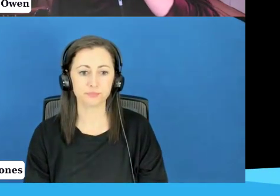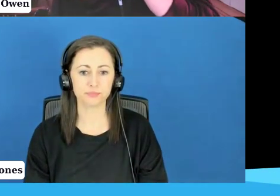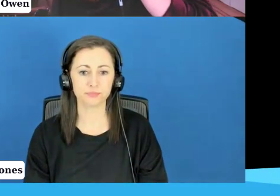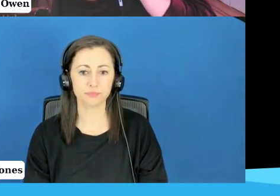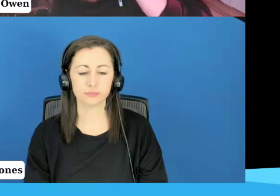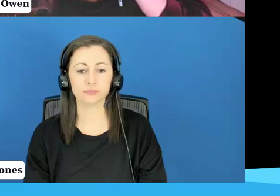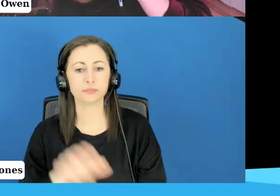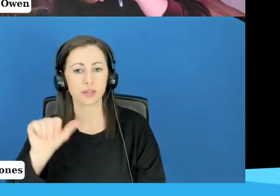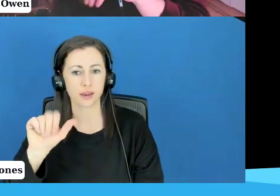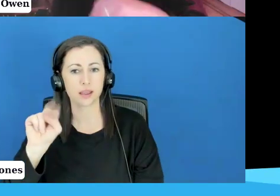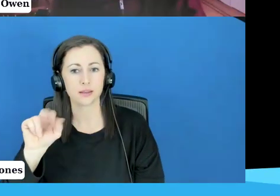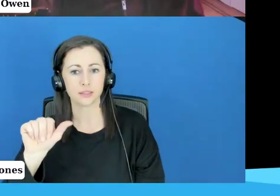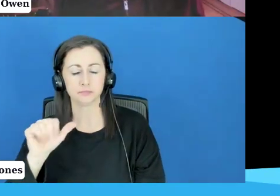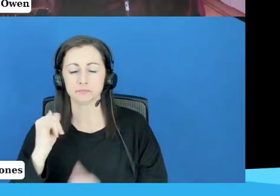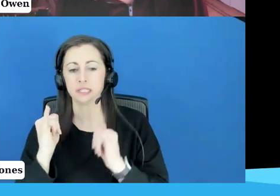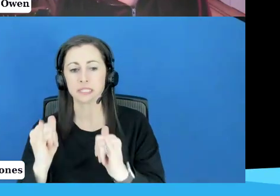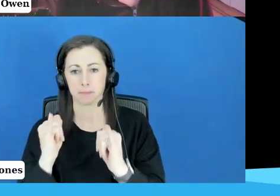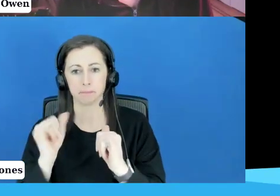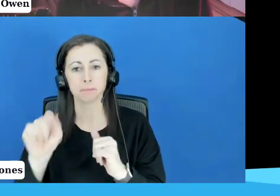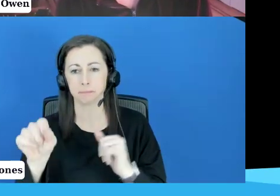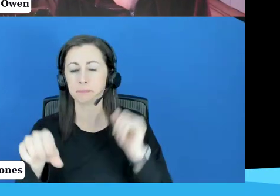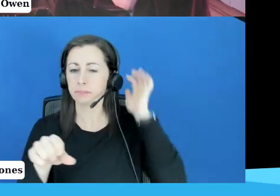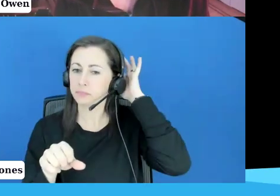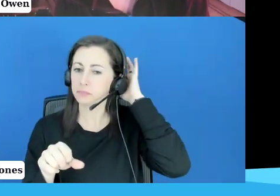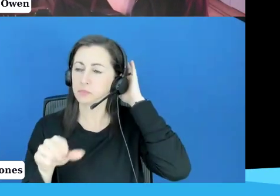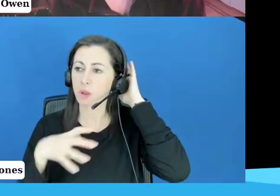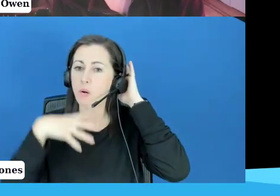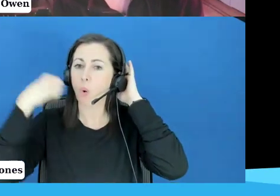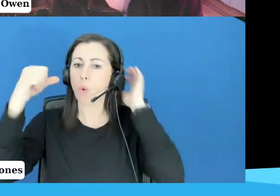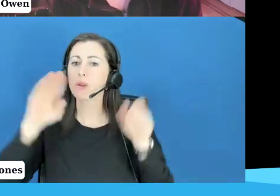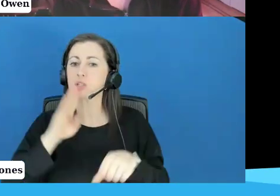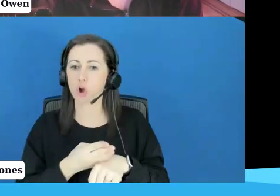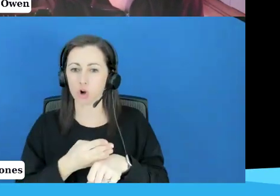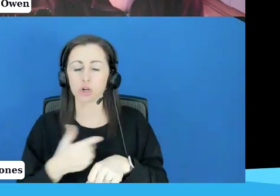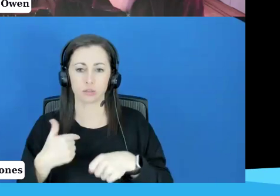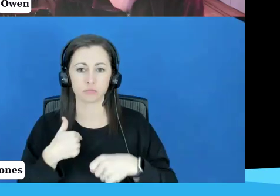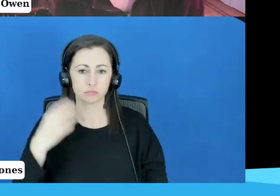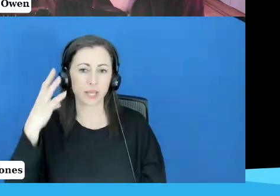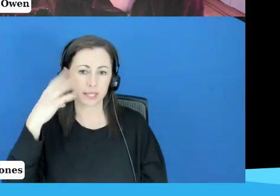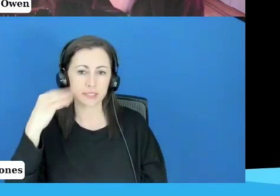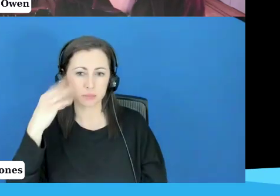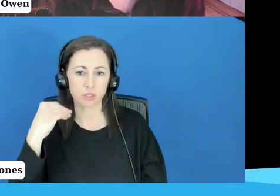Yeah, same here. With my oldest, I experienced postpartum,